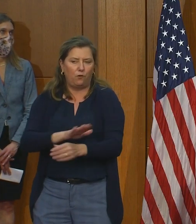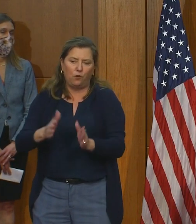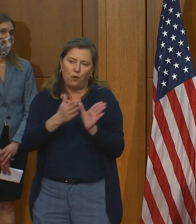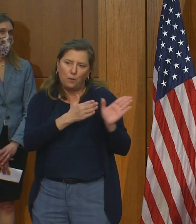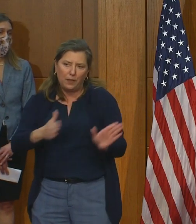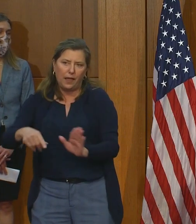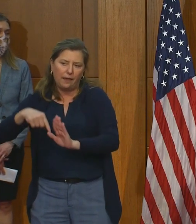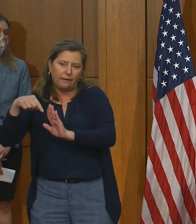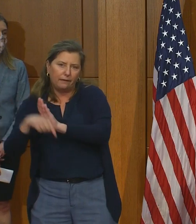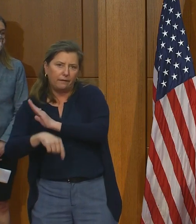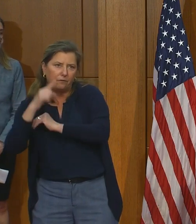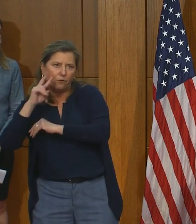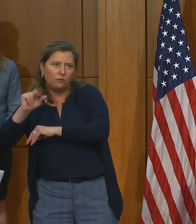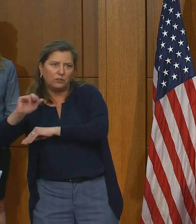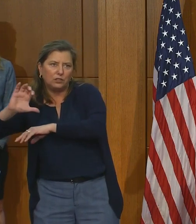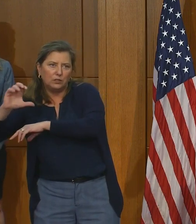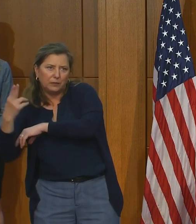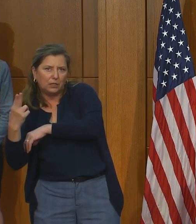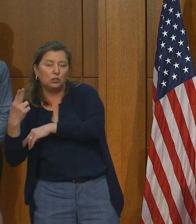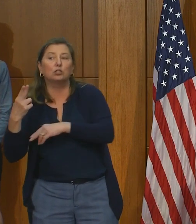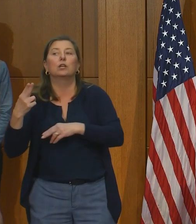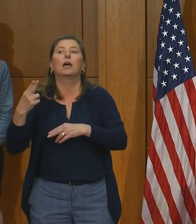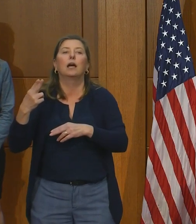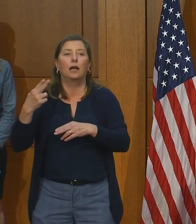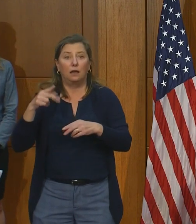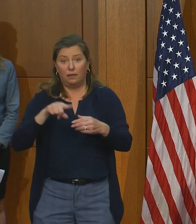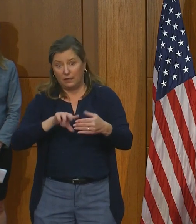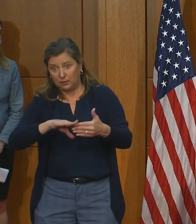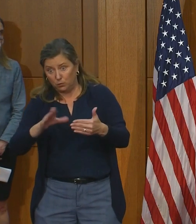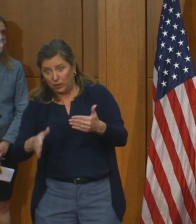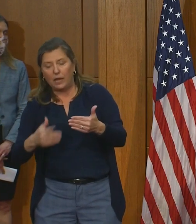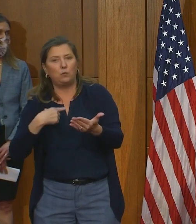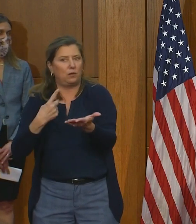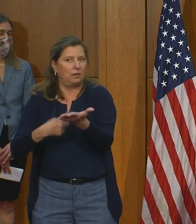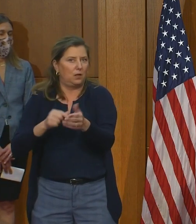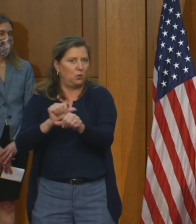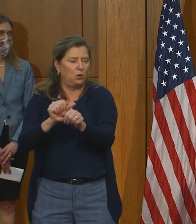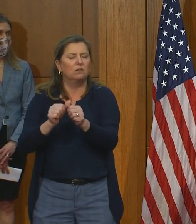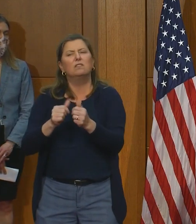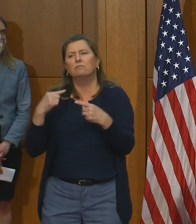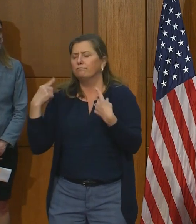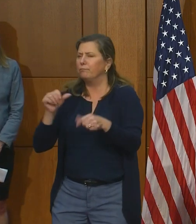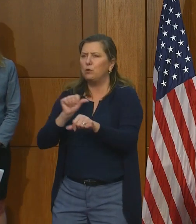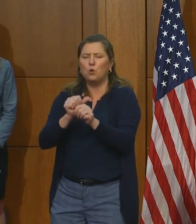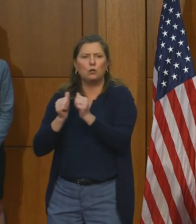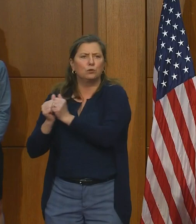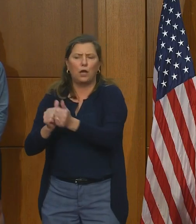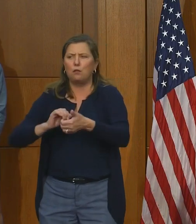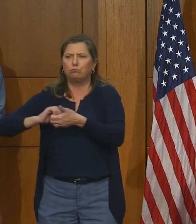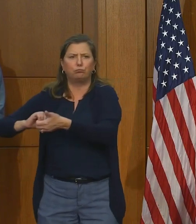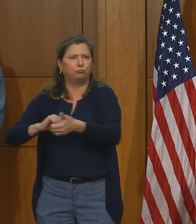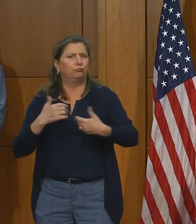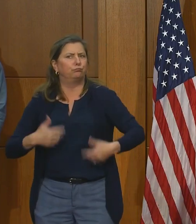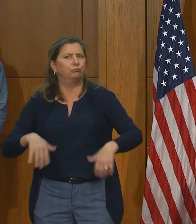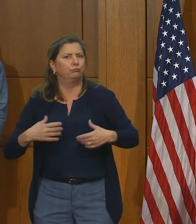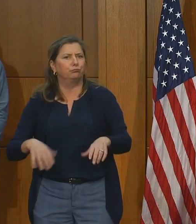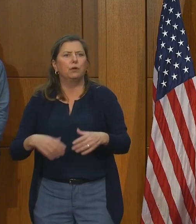VERY COMPREHENSIVE PLAN FOR VIRGINIA BEACH I WILL CONTINUE TO WORK ON THAT THROUGH THE